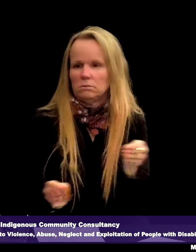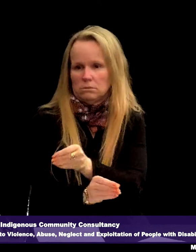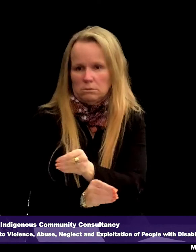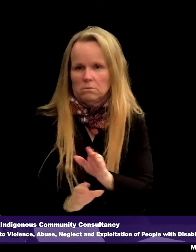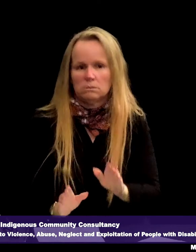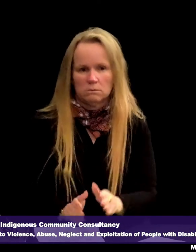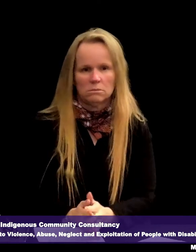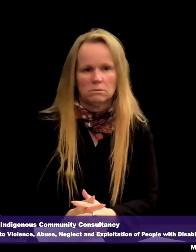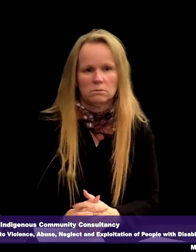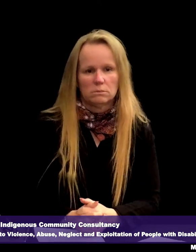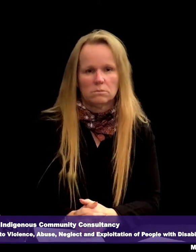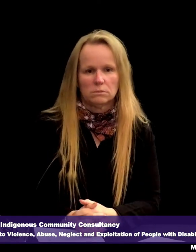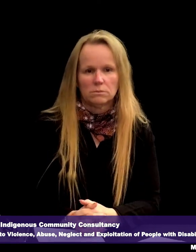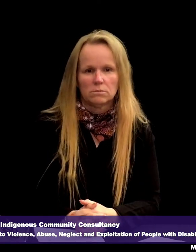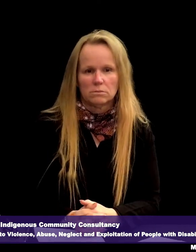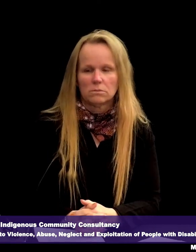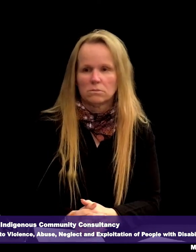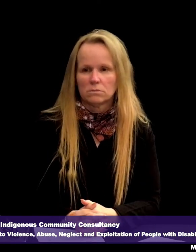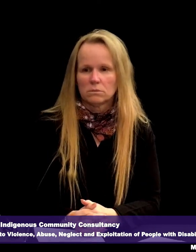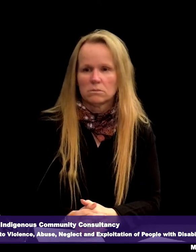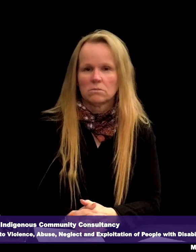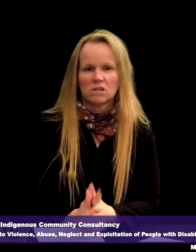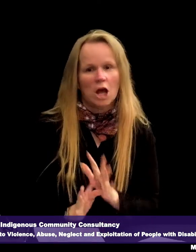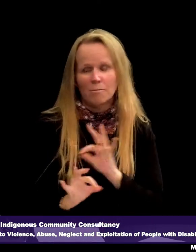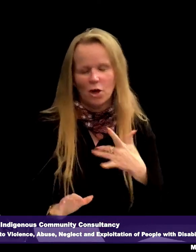And if I'm not appropriate, I will always find a person who is appropriate culturally.